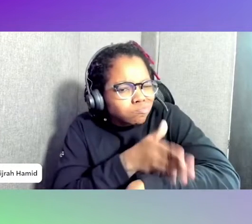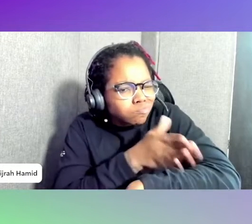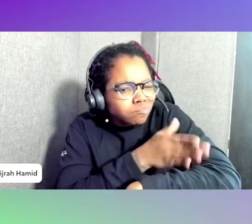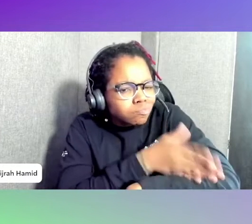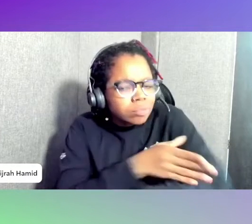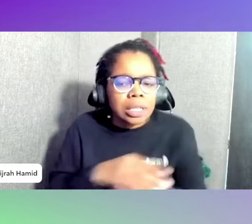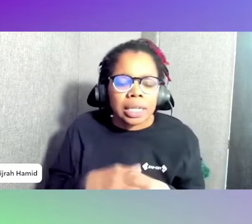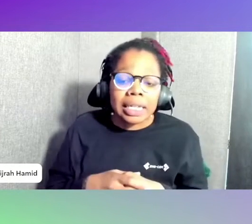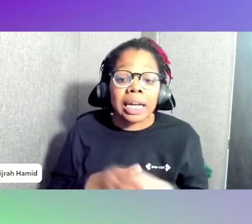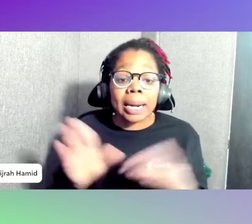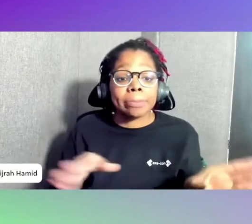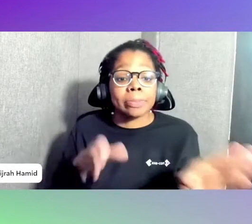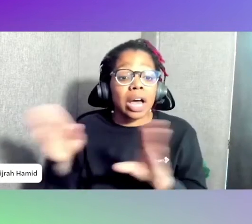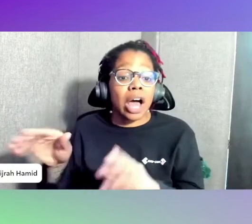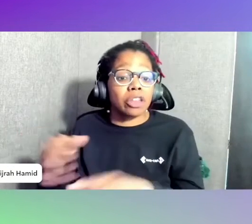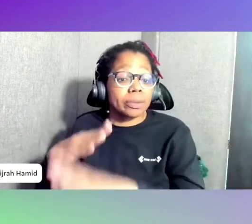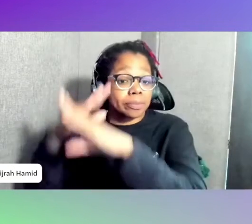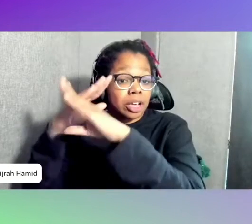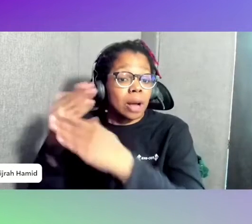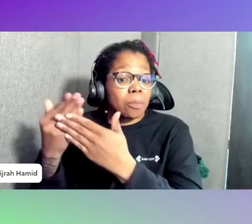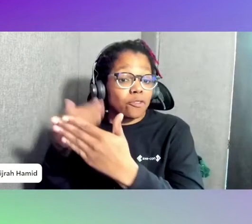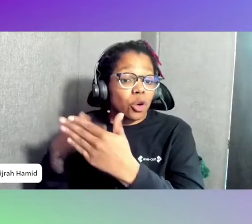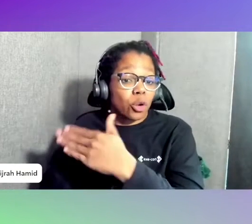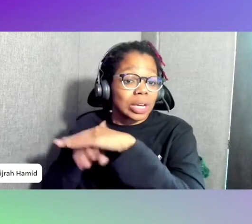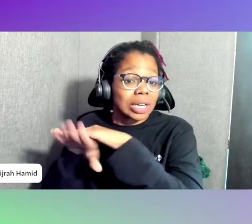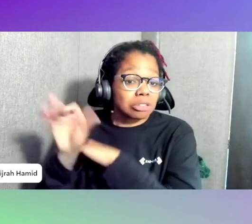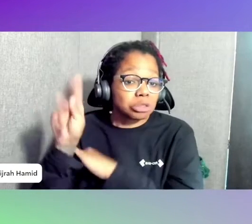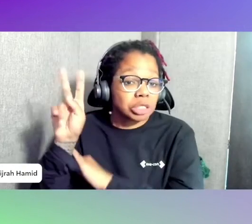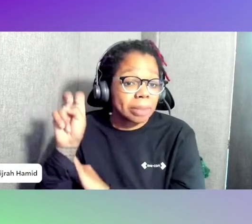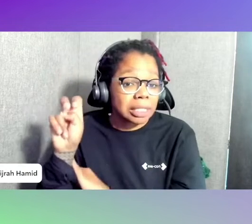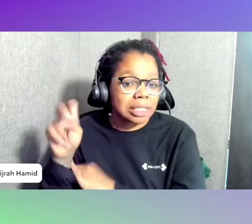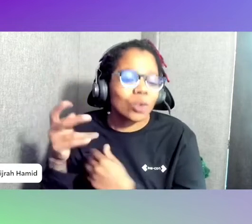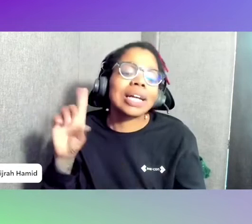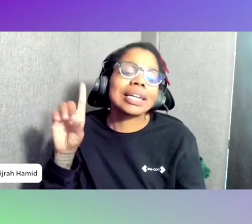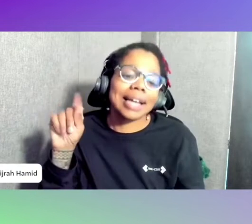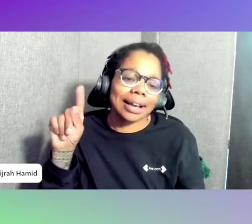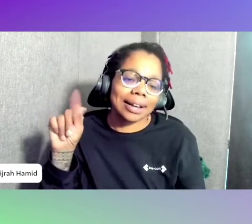good at it, which is very necessary in space. those So we can change attitudes, and we're working on that. We are